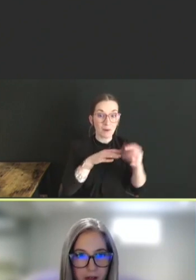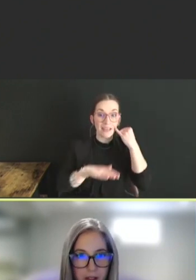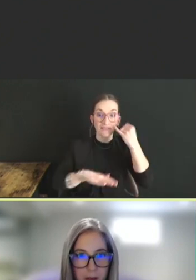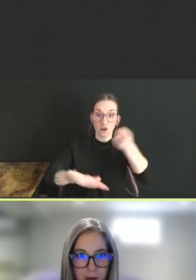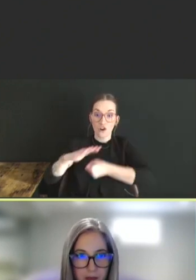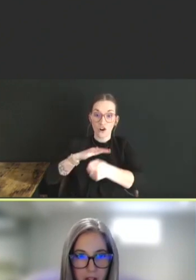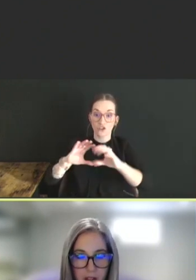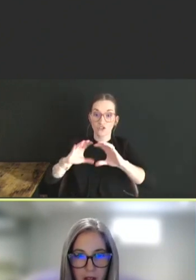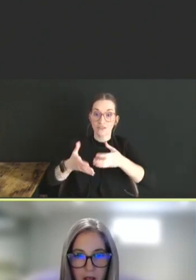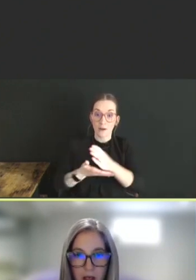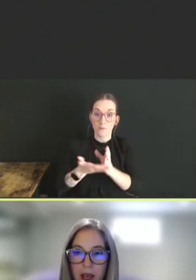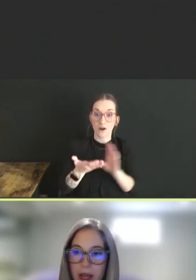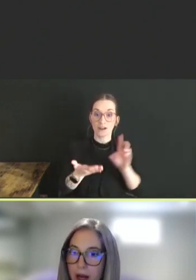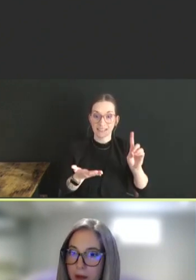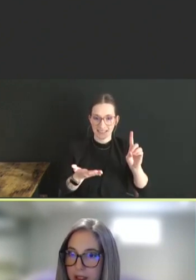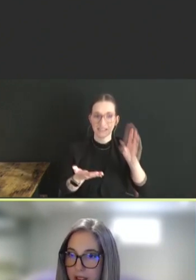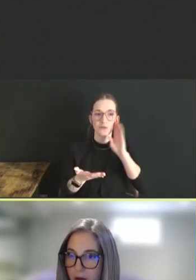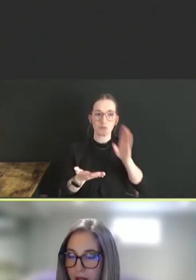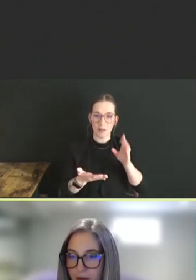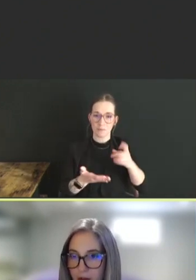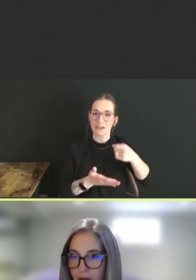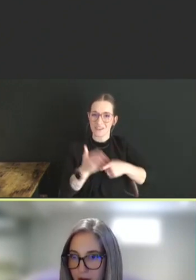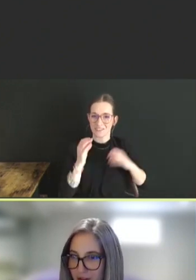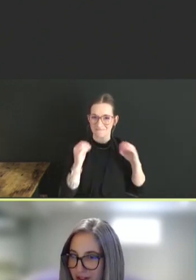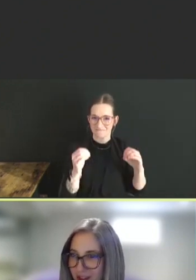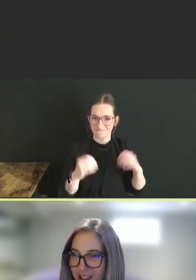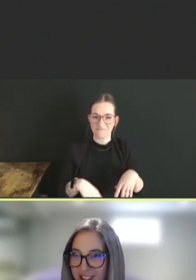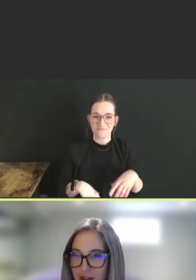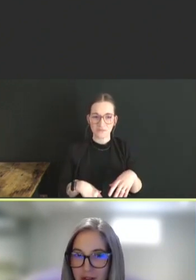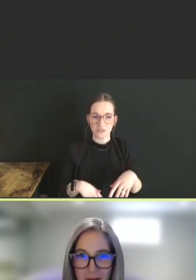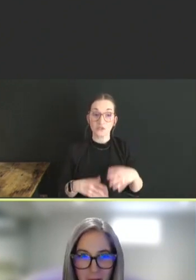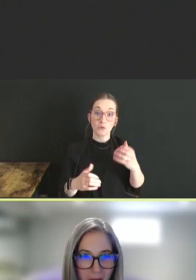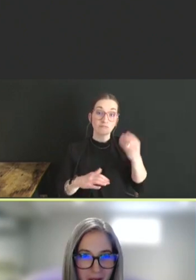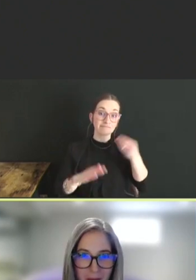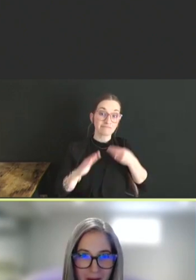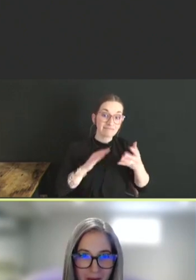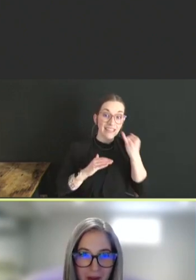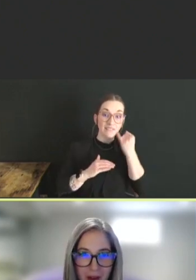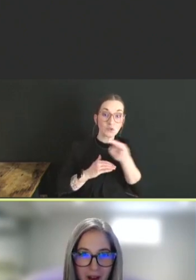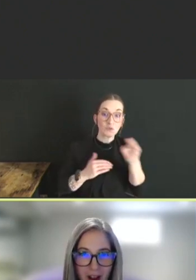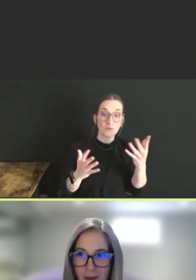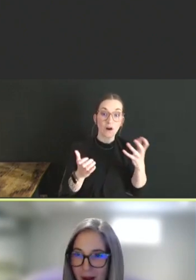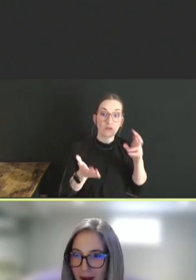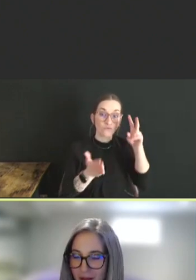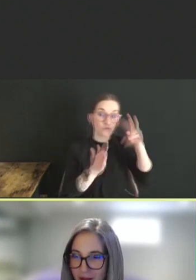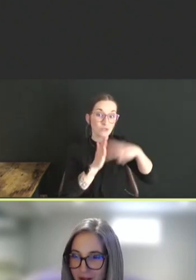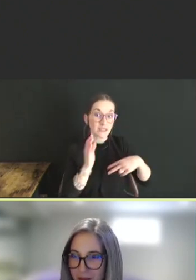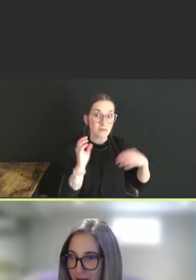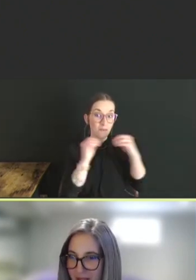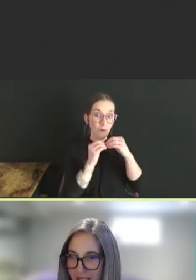And I would just note that for those of you that like to read more about the implementation